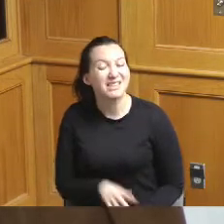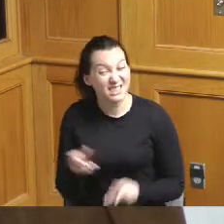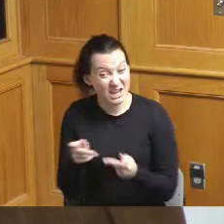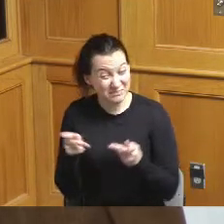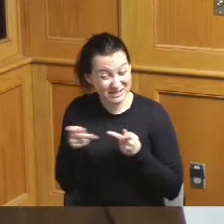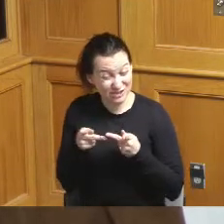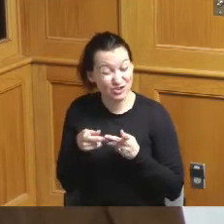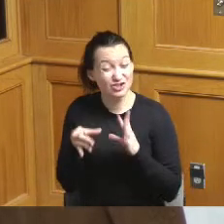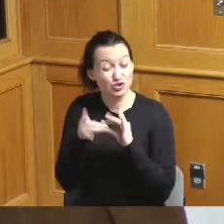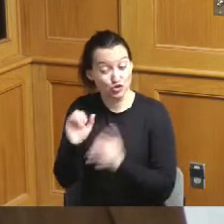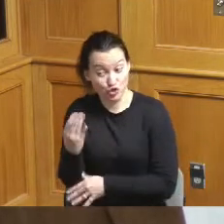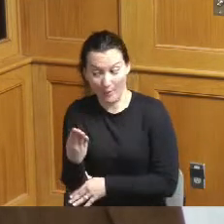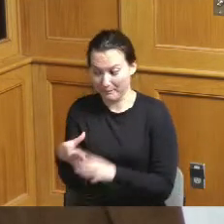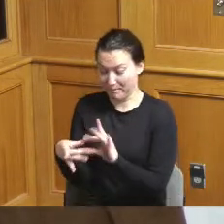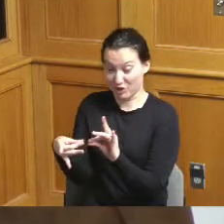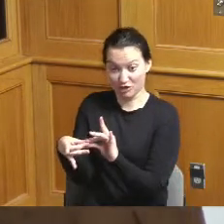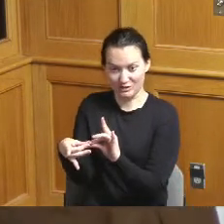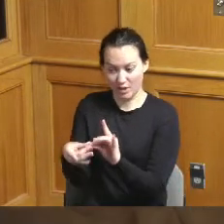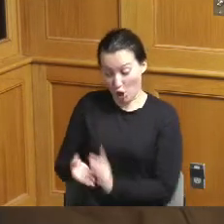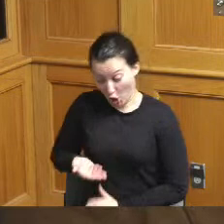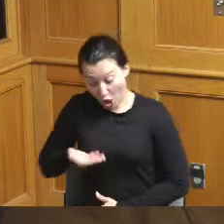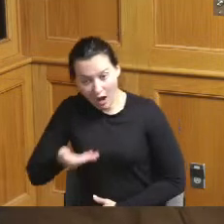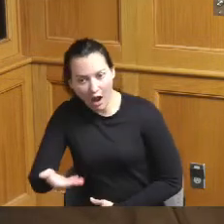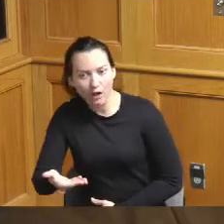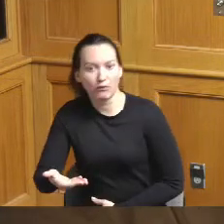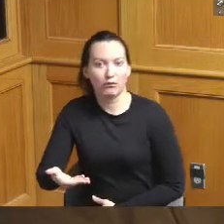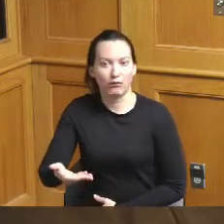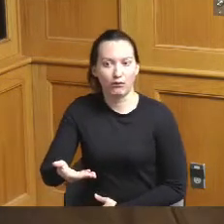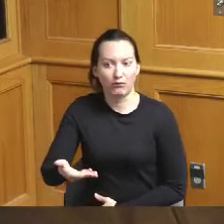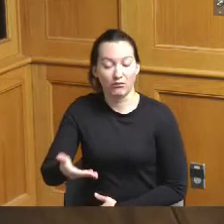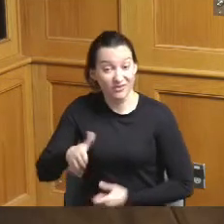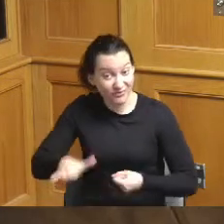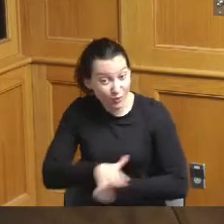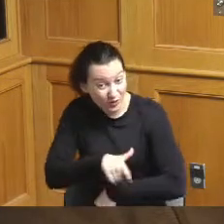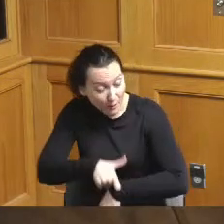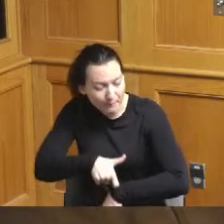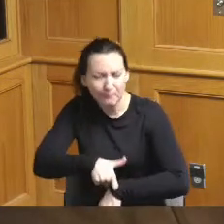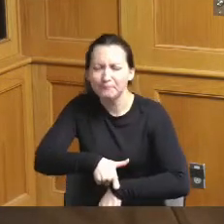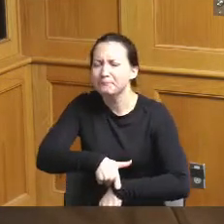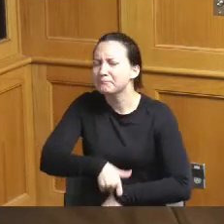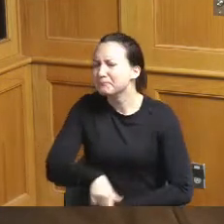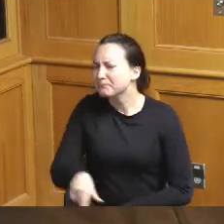that you mentioned bringing on or those positions becoming full-time positions are those positions